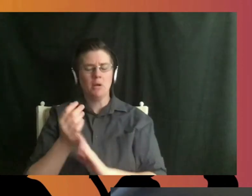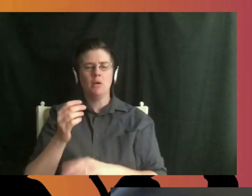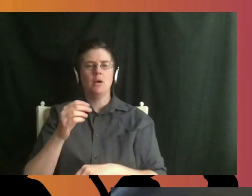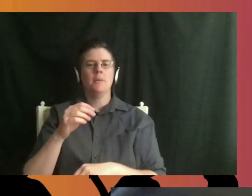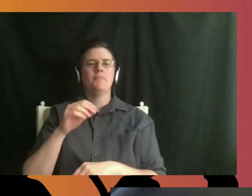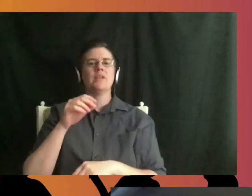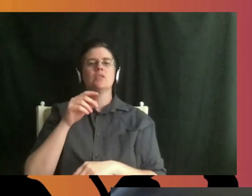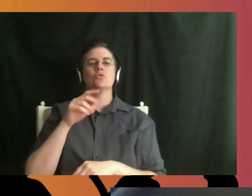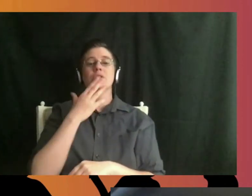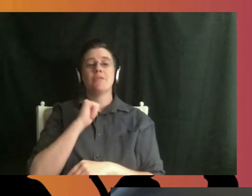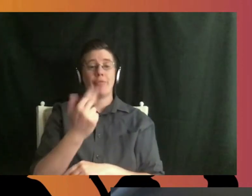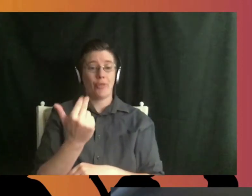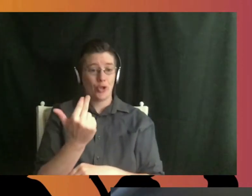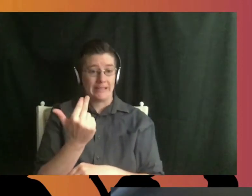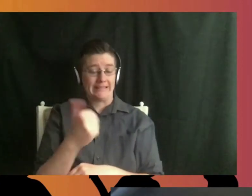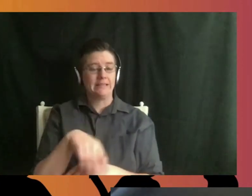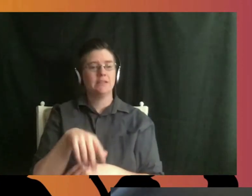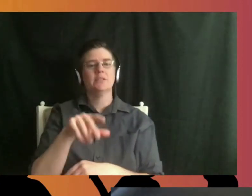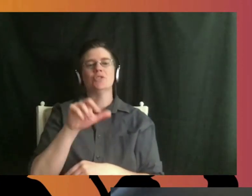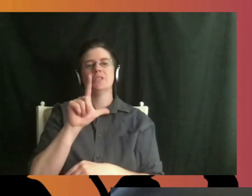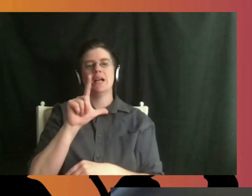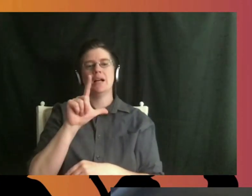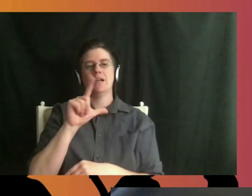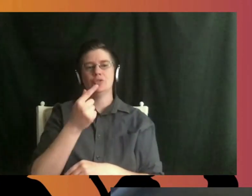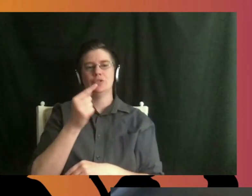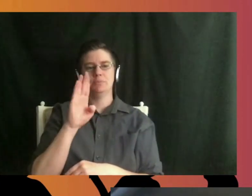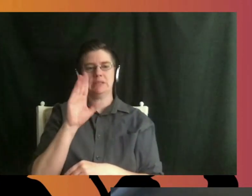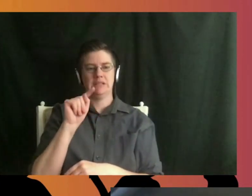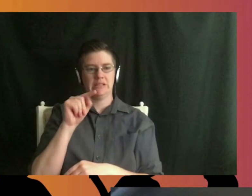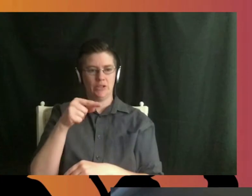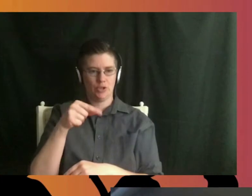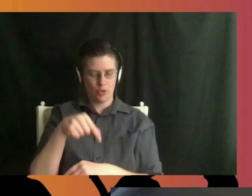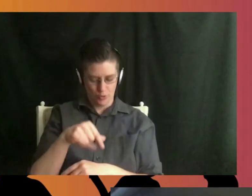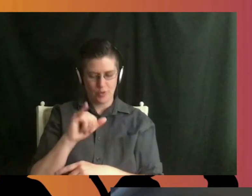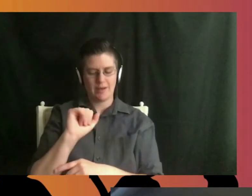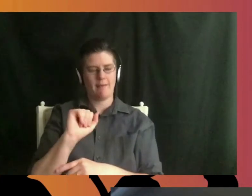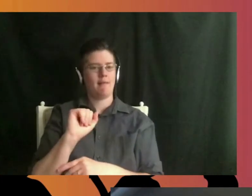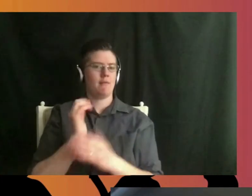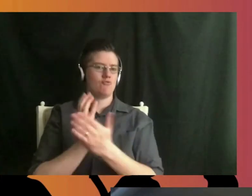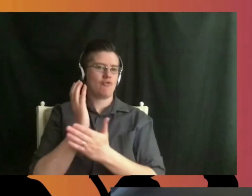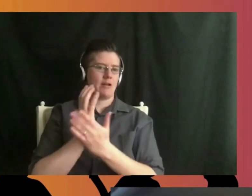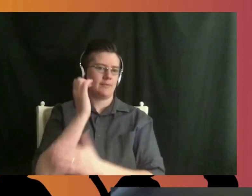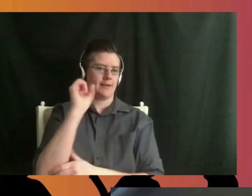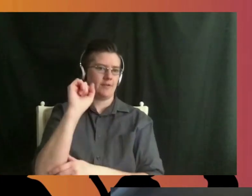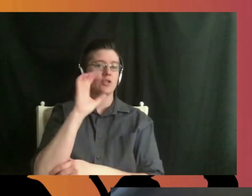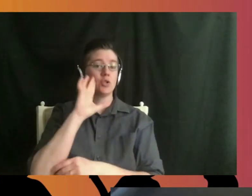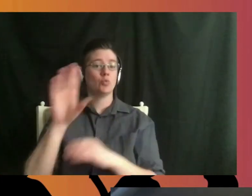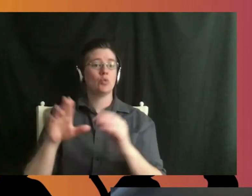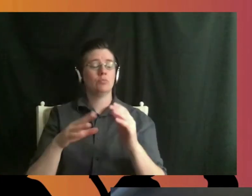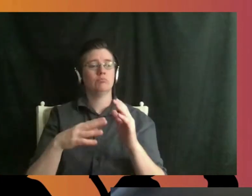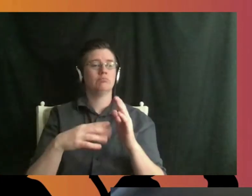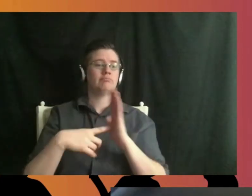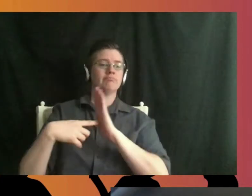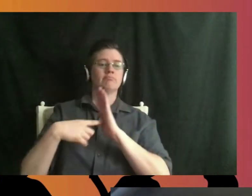plus rights activist and she is going to be representing our state um on the national election